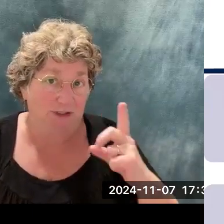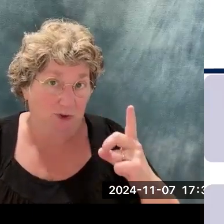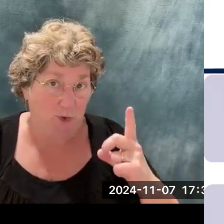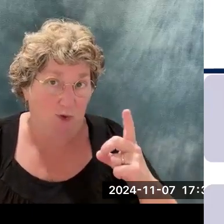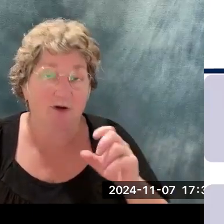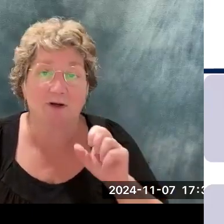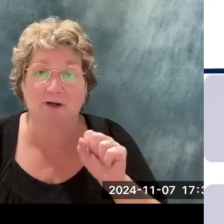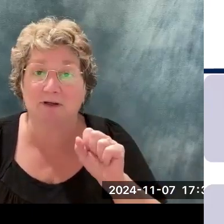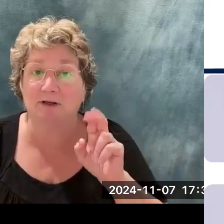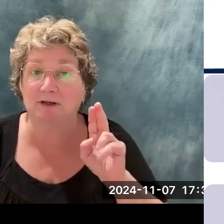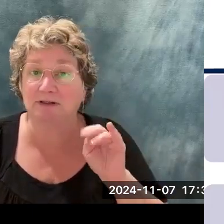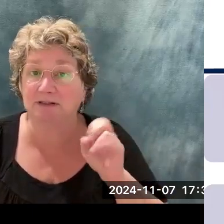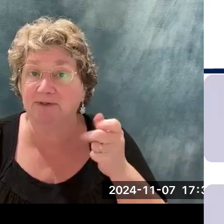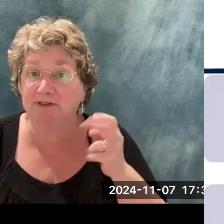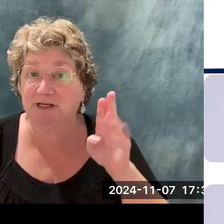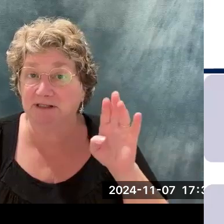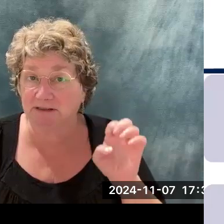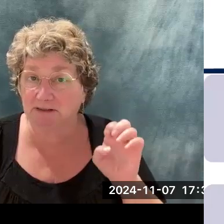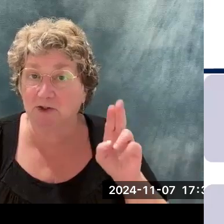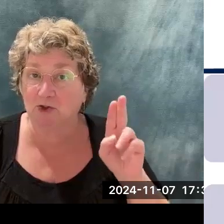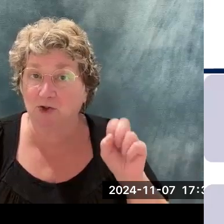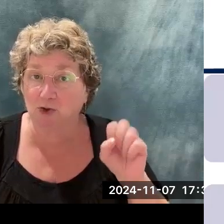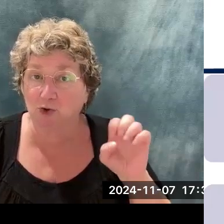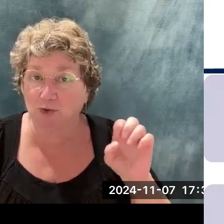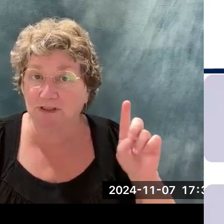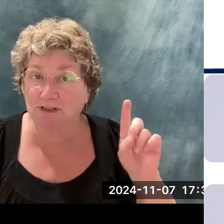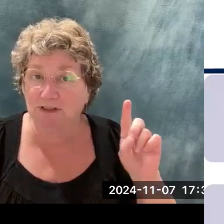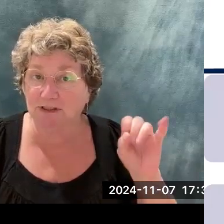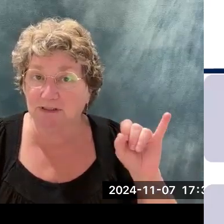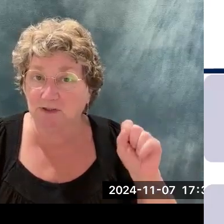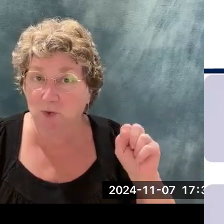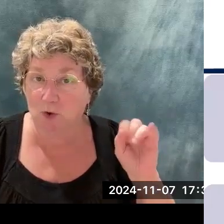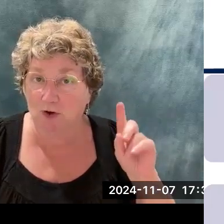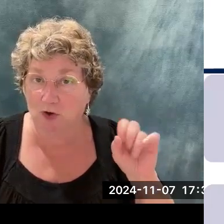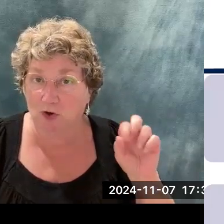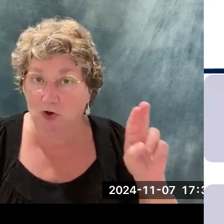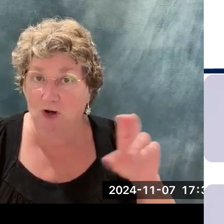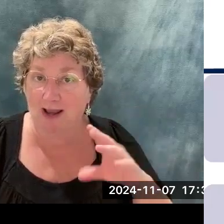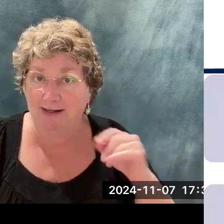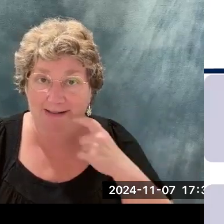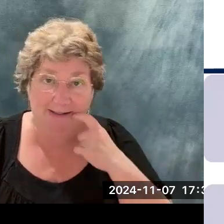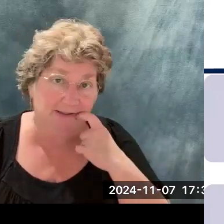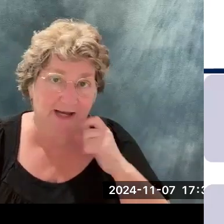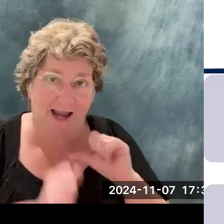built our system to have someone to contact, someone to respond, and a safe place for help.